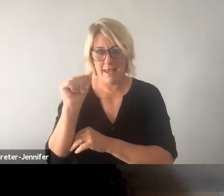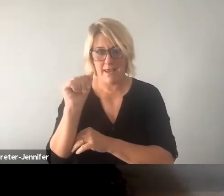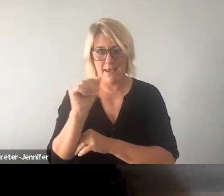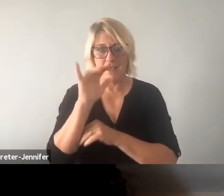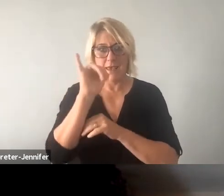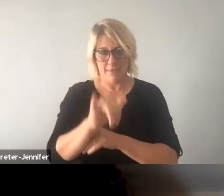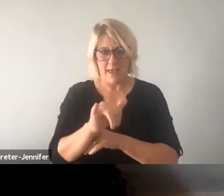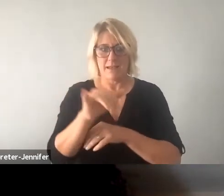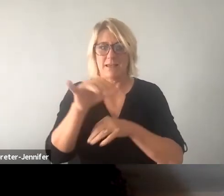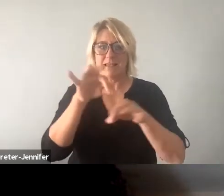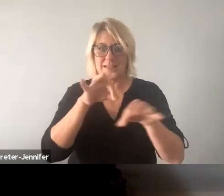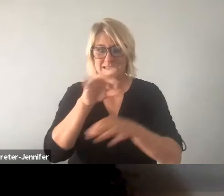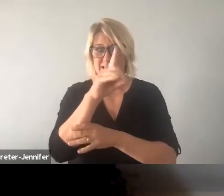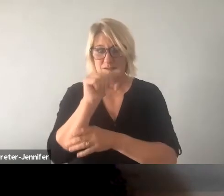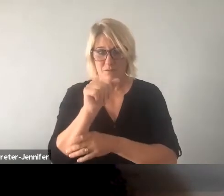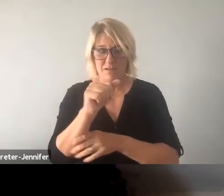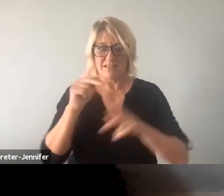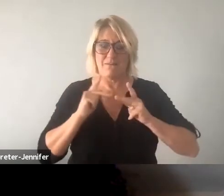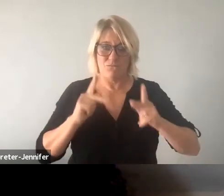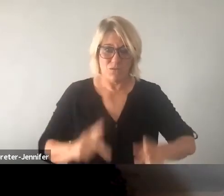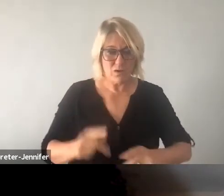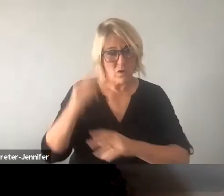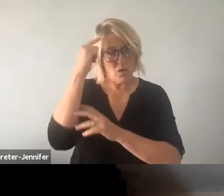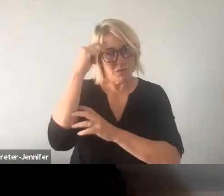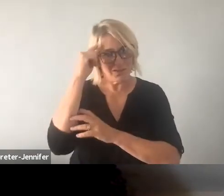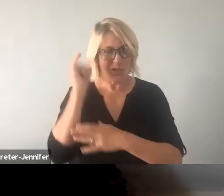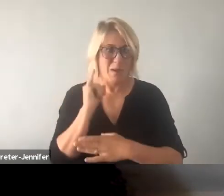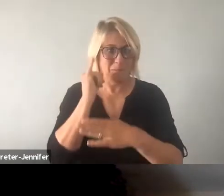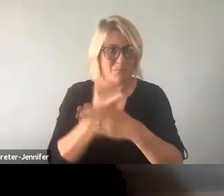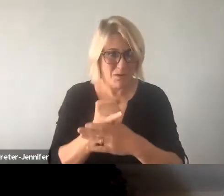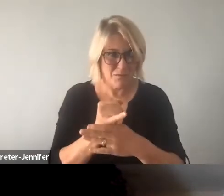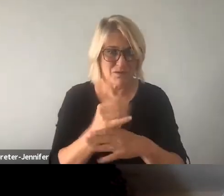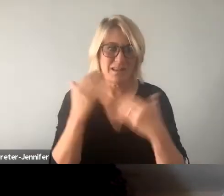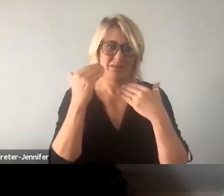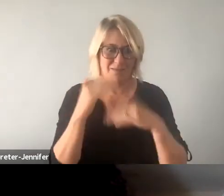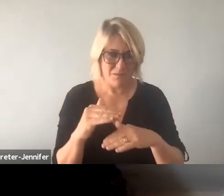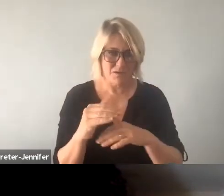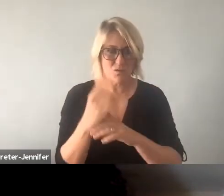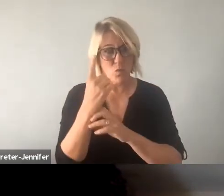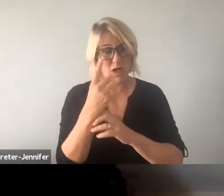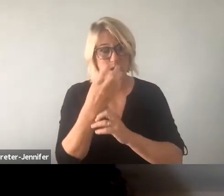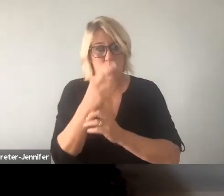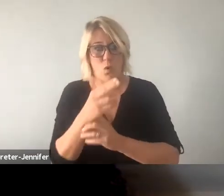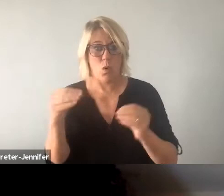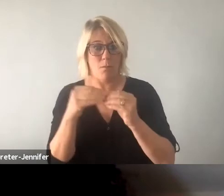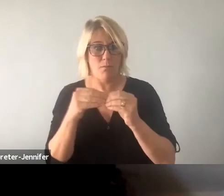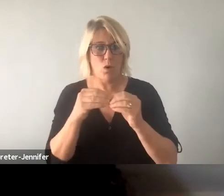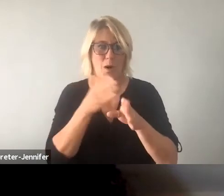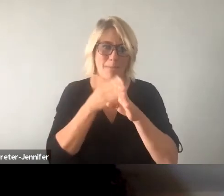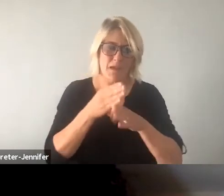different levels of knowledge of the Americans with Disabilities Act, the definition is a physical or mental